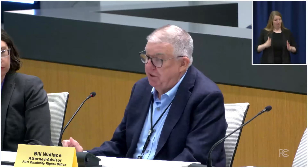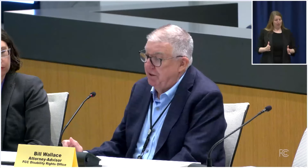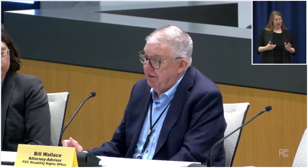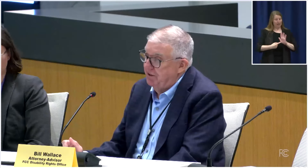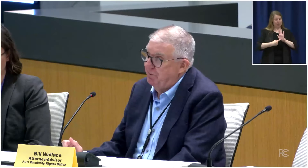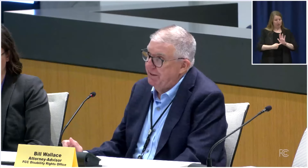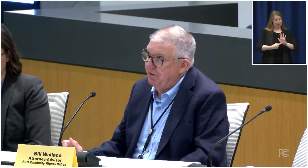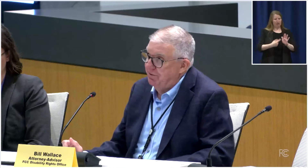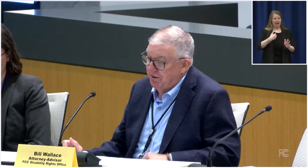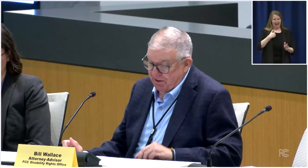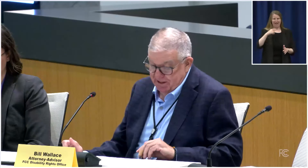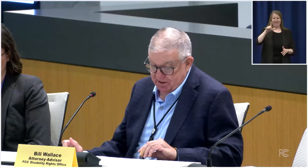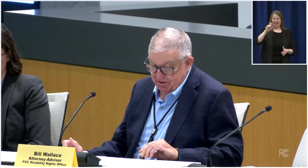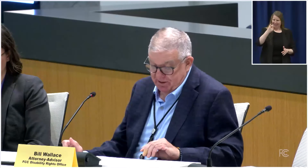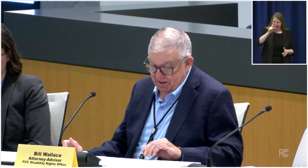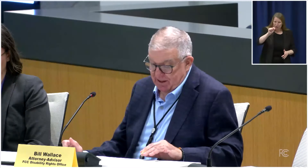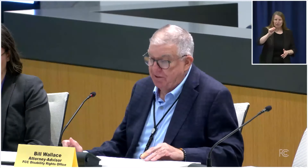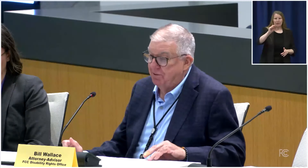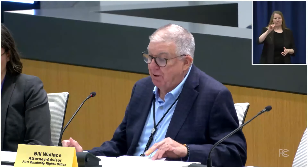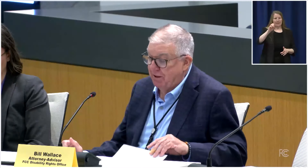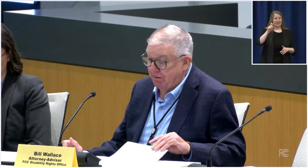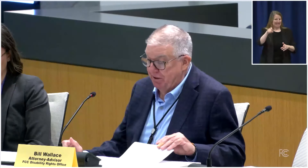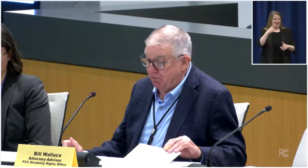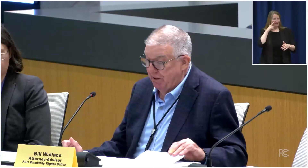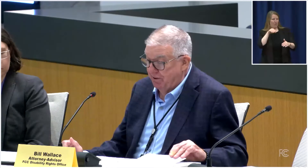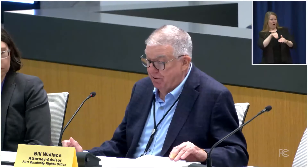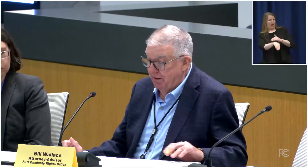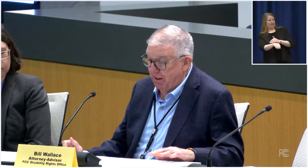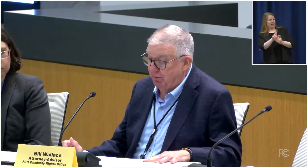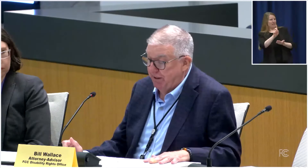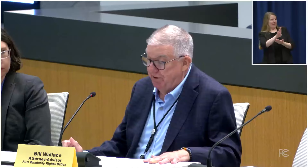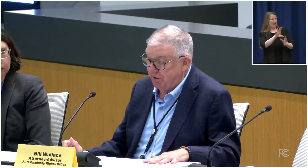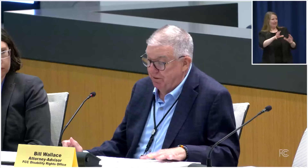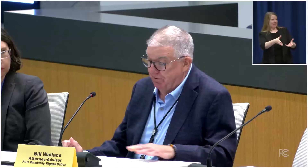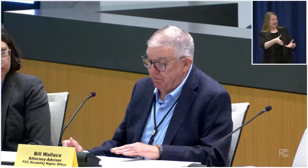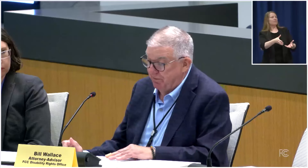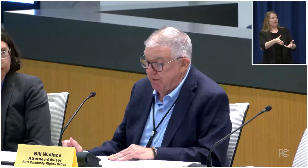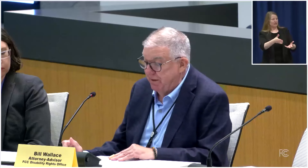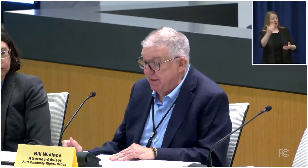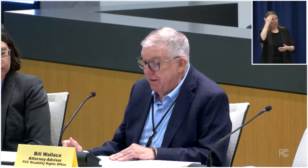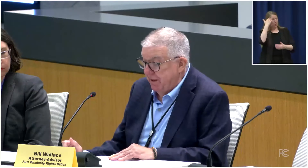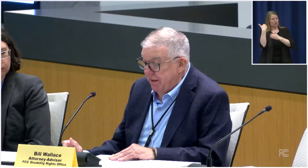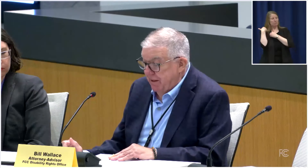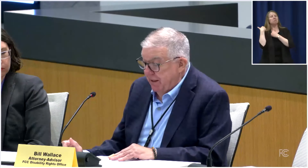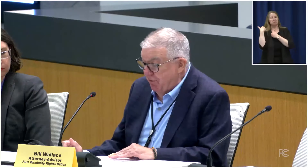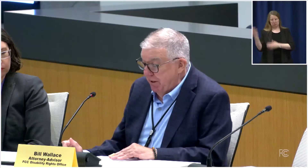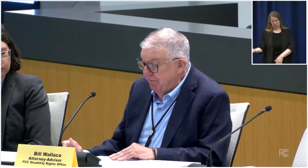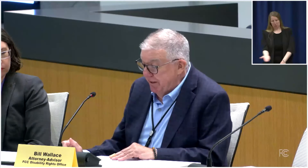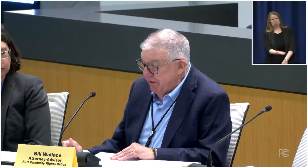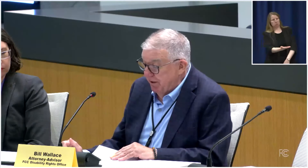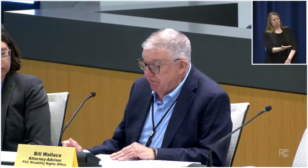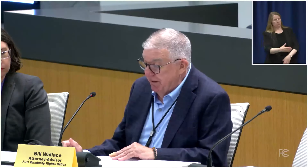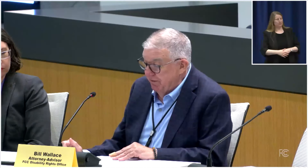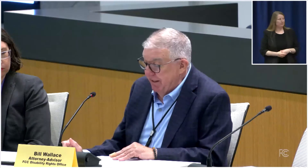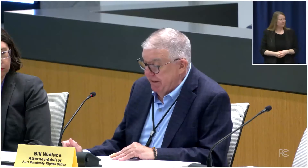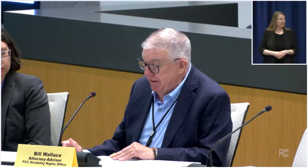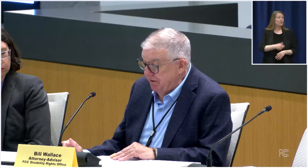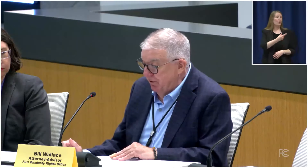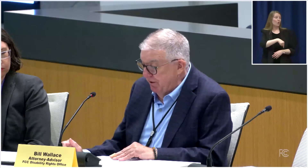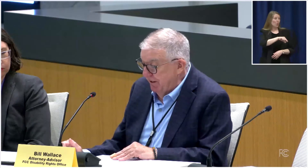THE USER NEEDS TO TALK TO A HEARING AGENCY. CGB IN CONSULTATION WITH THE COMMISSION'S OFFICE OF